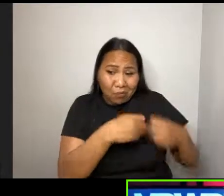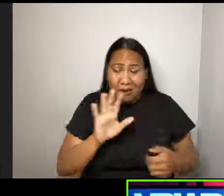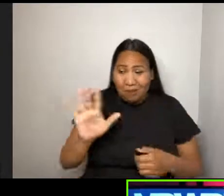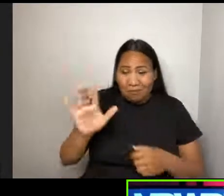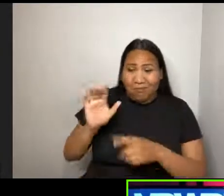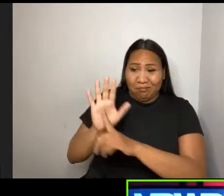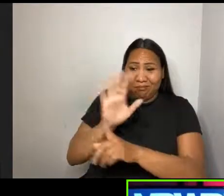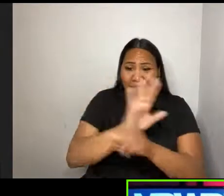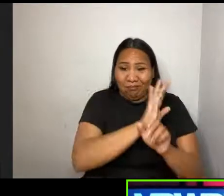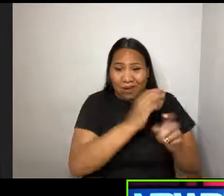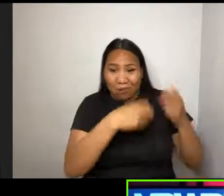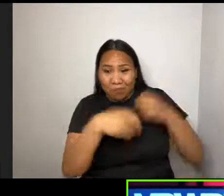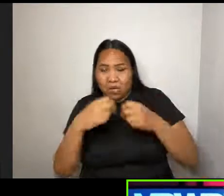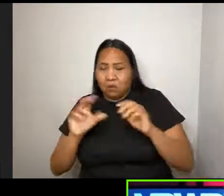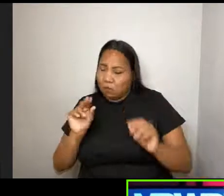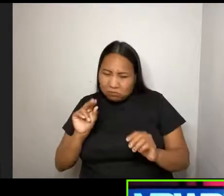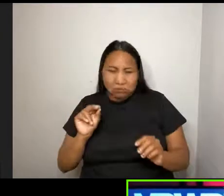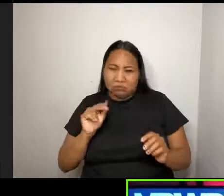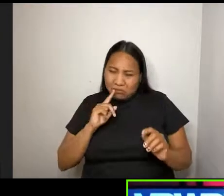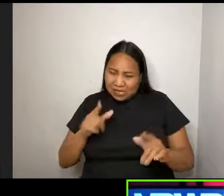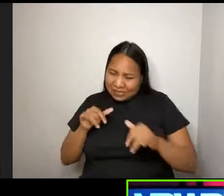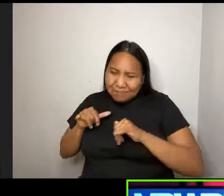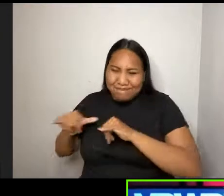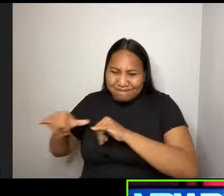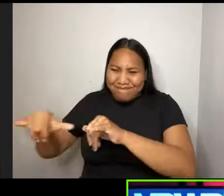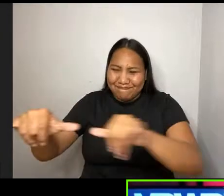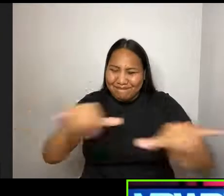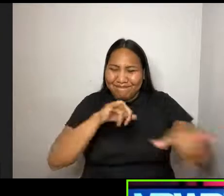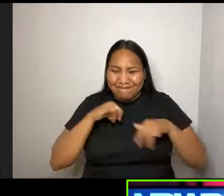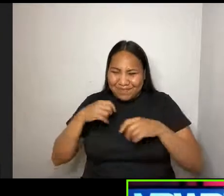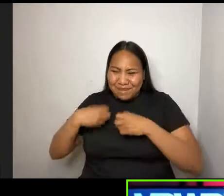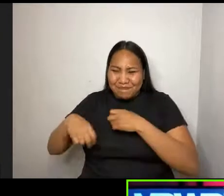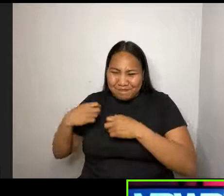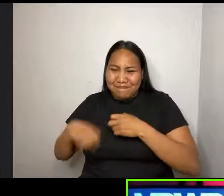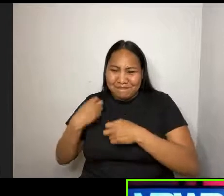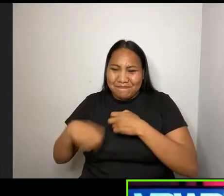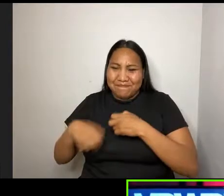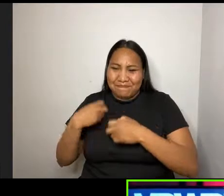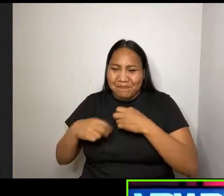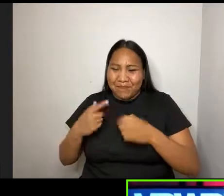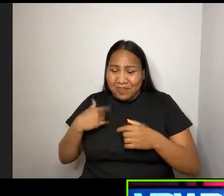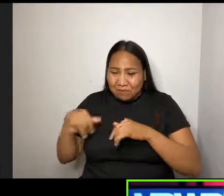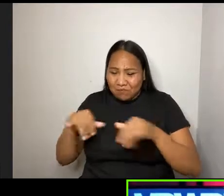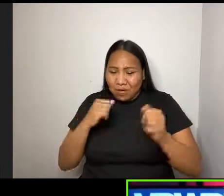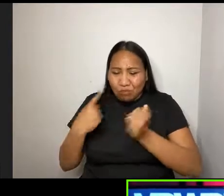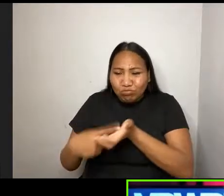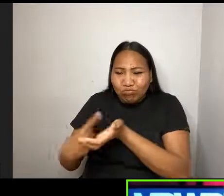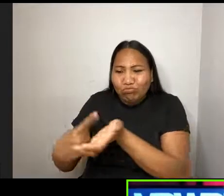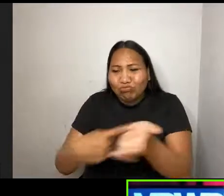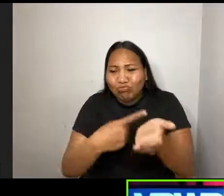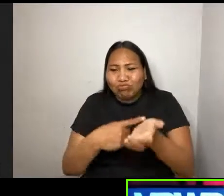they will start to realize they are coming from one place and that is White supremacy